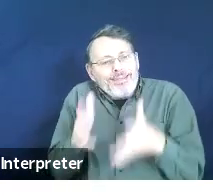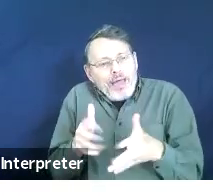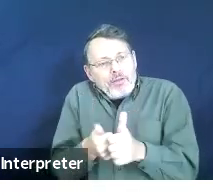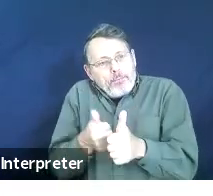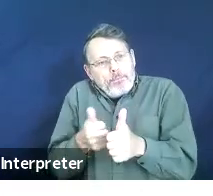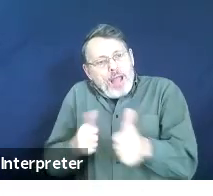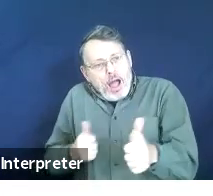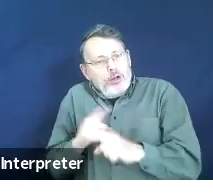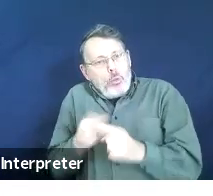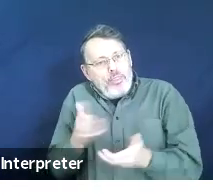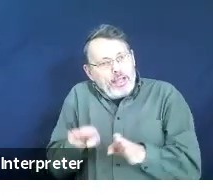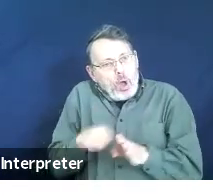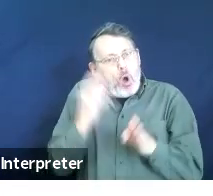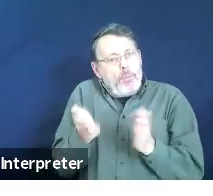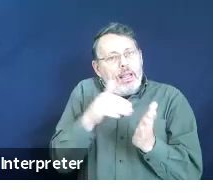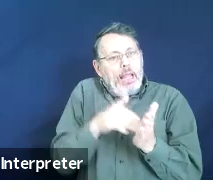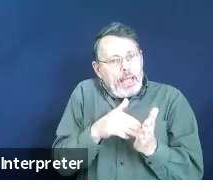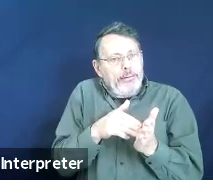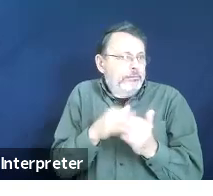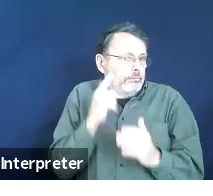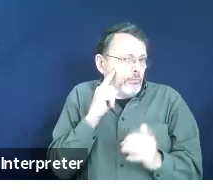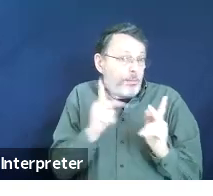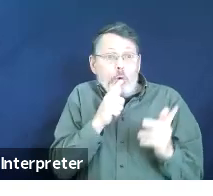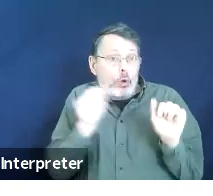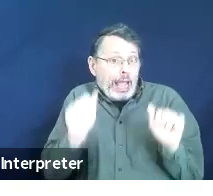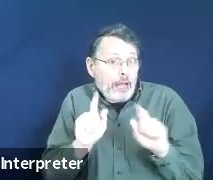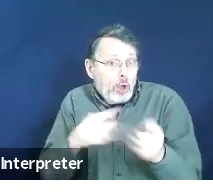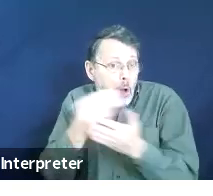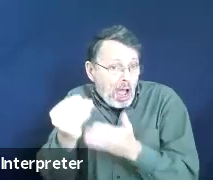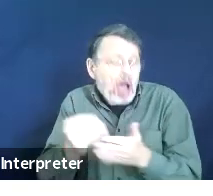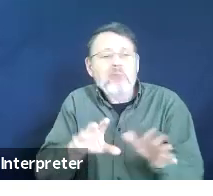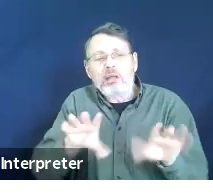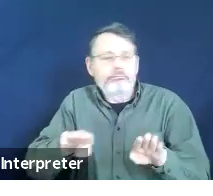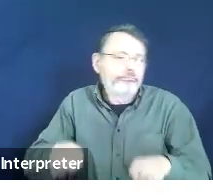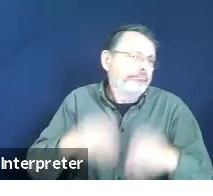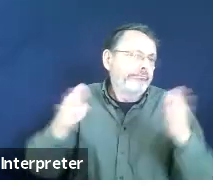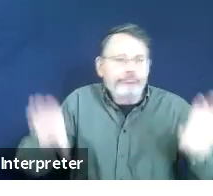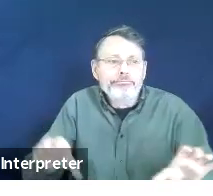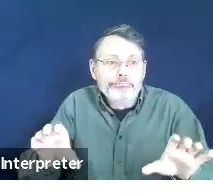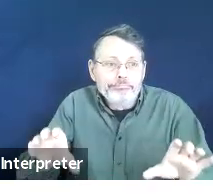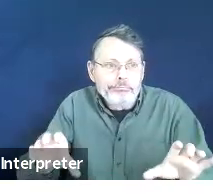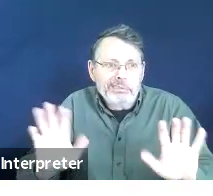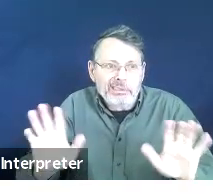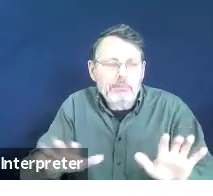for those who aren't able to go back out at the same pace, people who there were